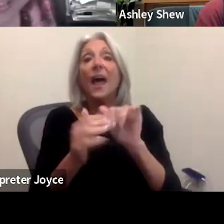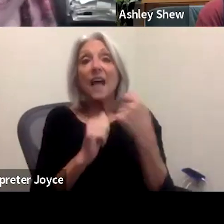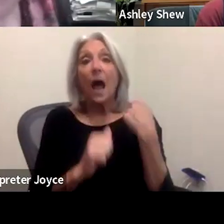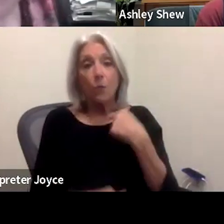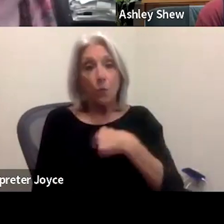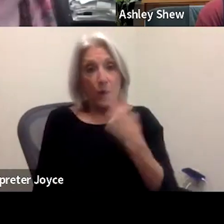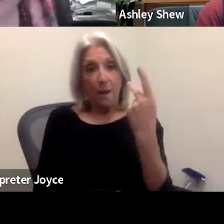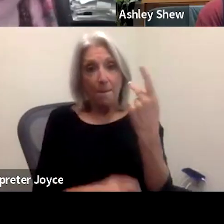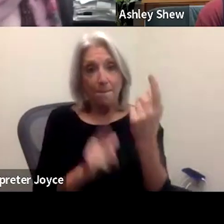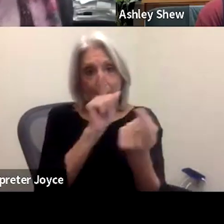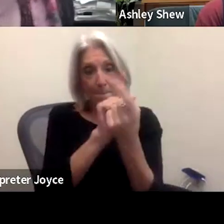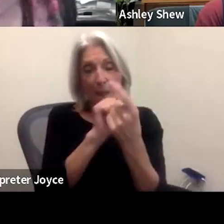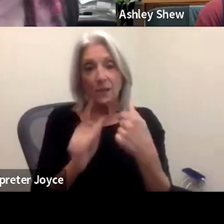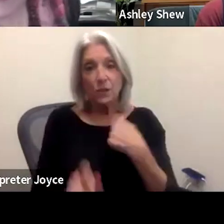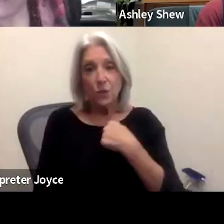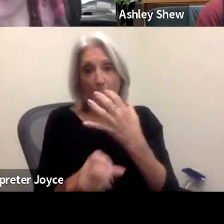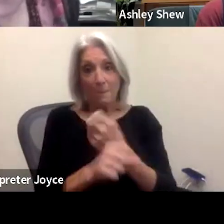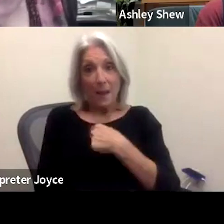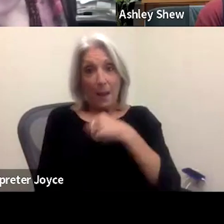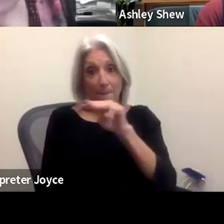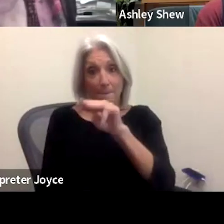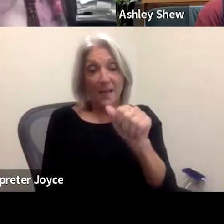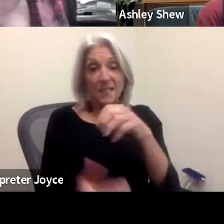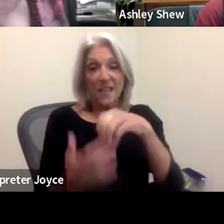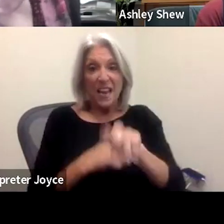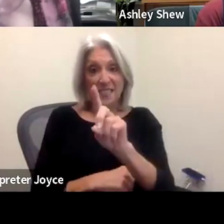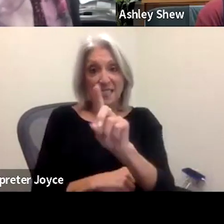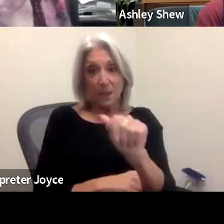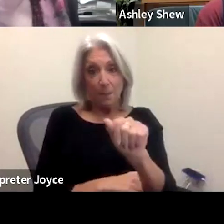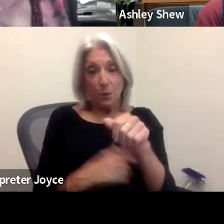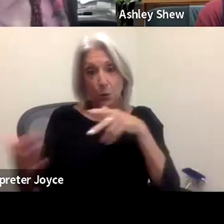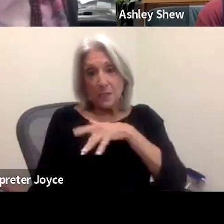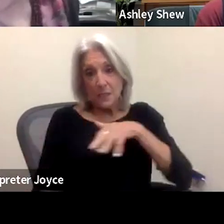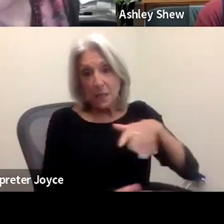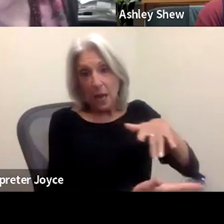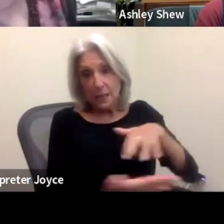So I'm getting a master's in disability studies. And this has been a journey.